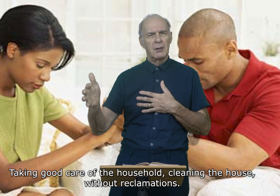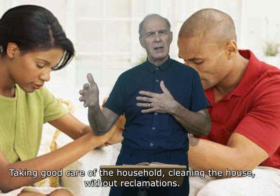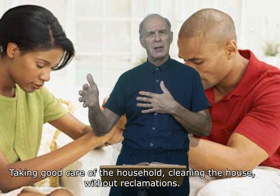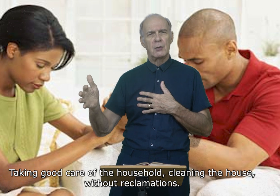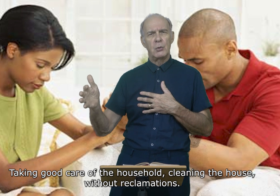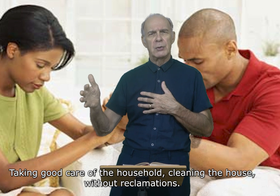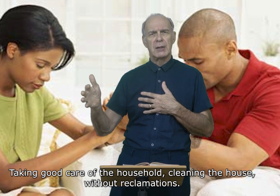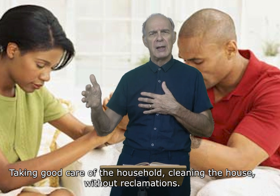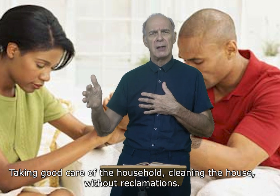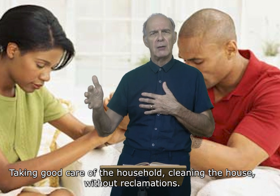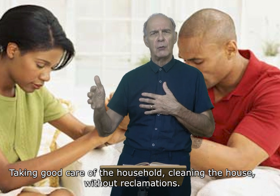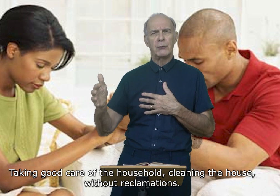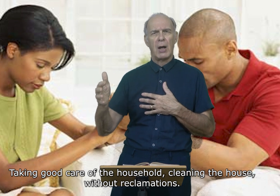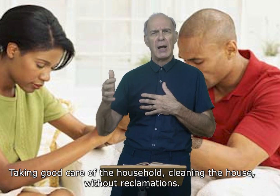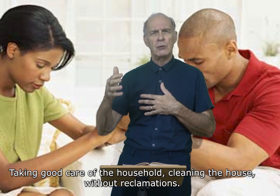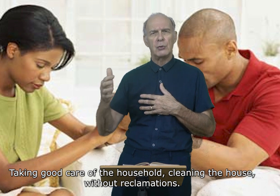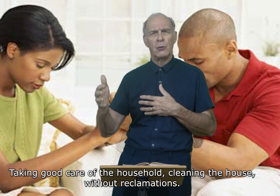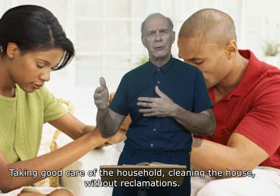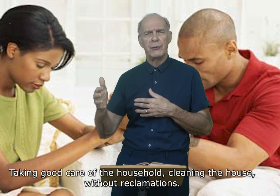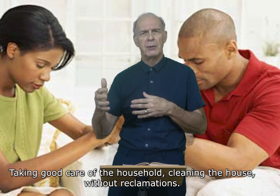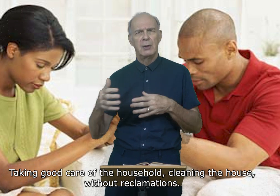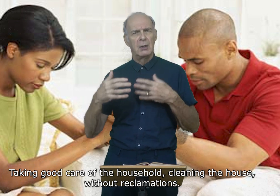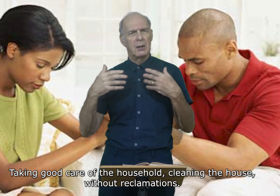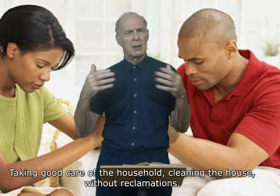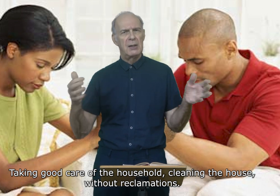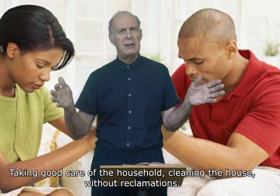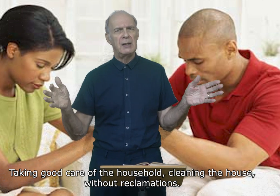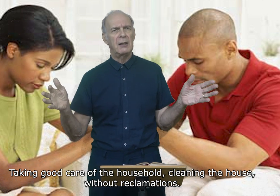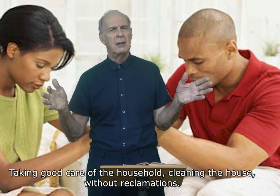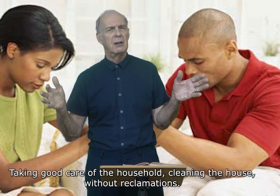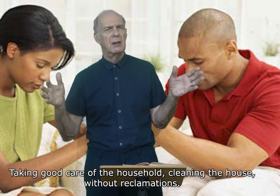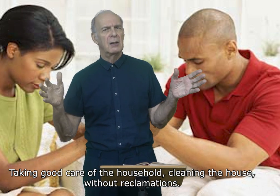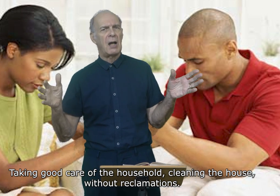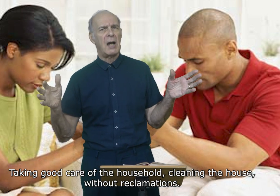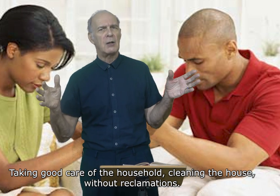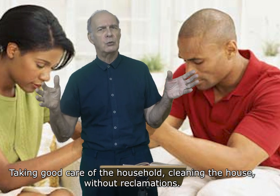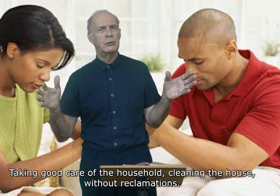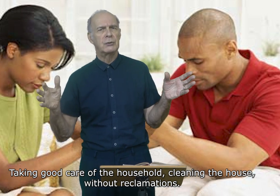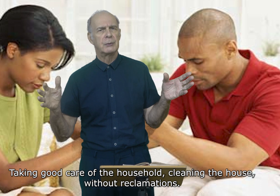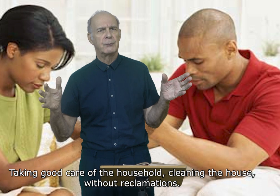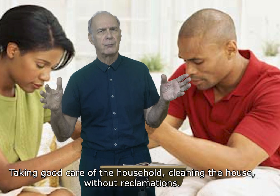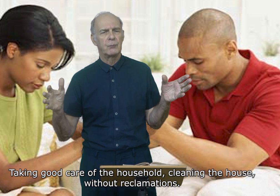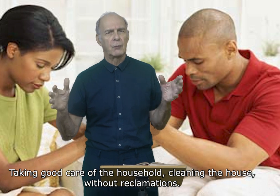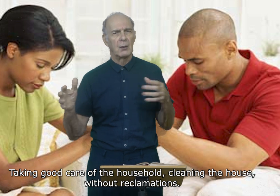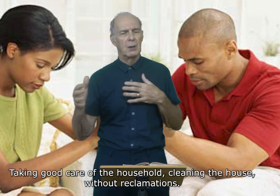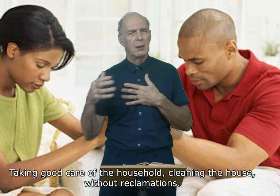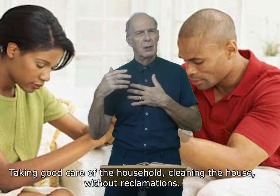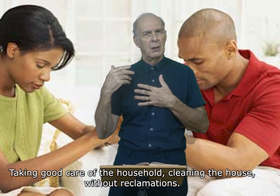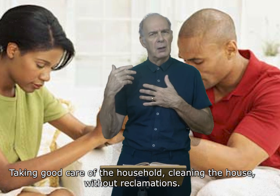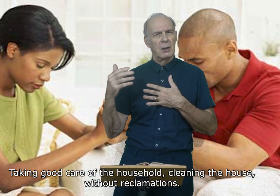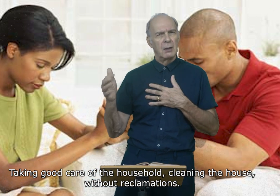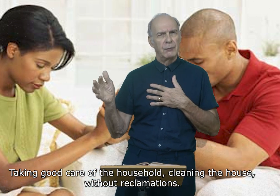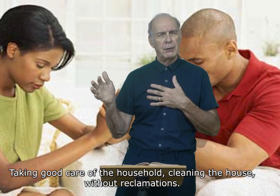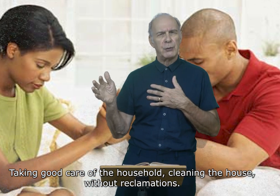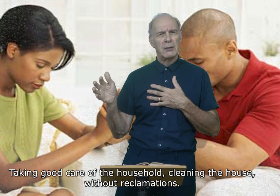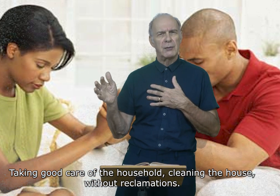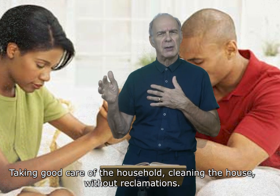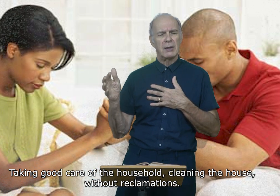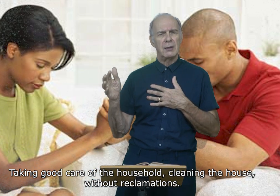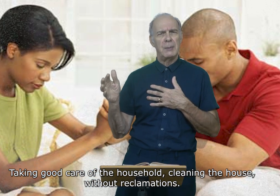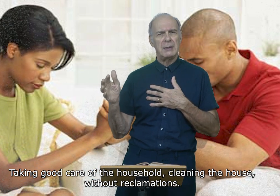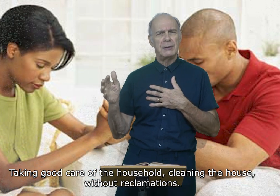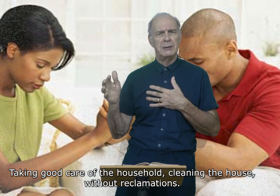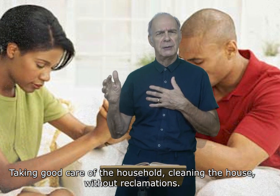Taking good care of the household, cleaning the house, without reclamations.